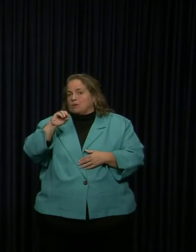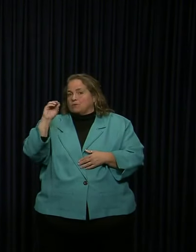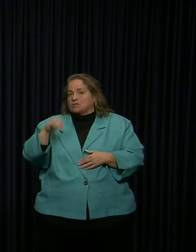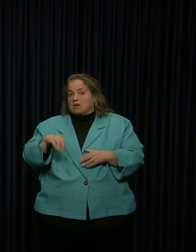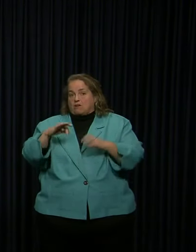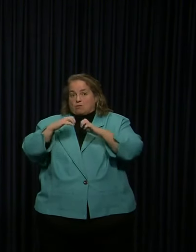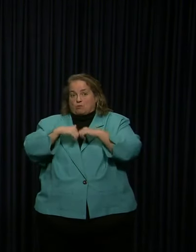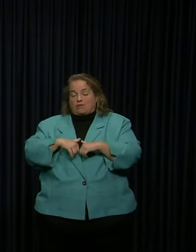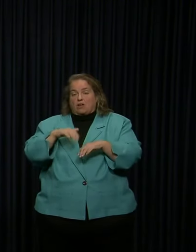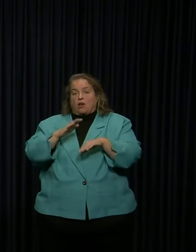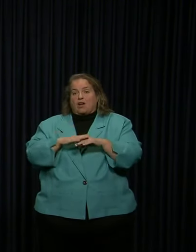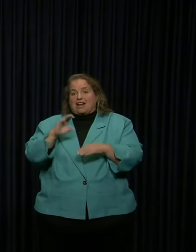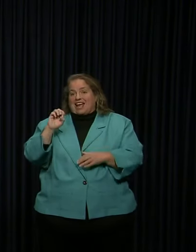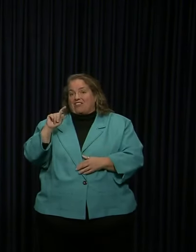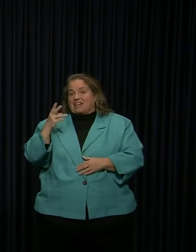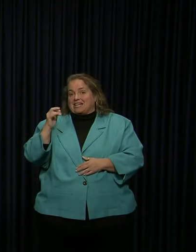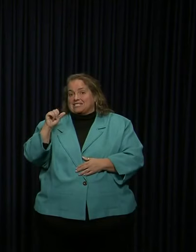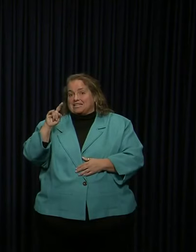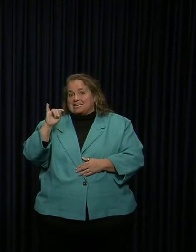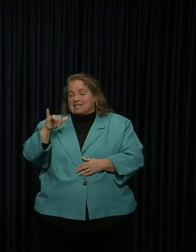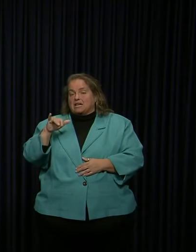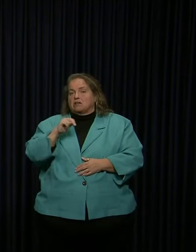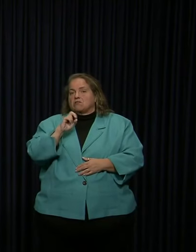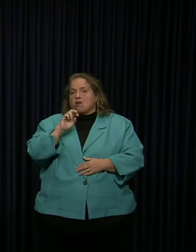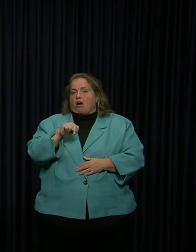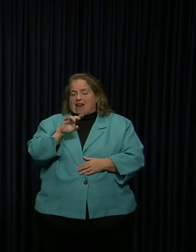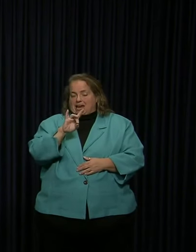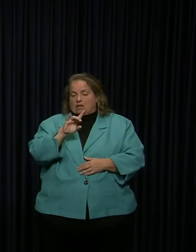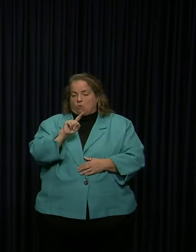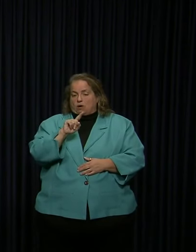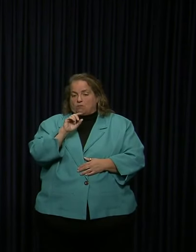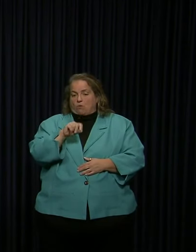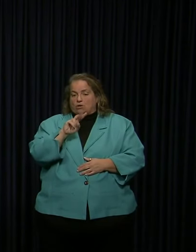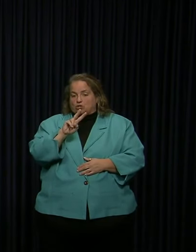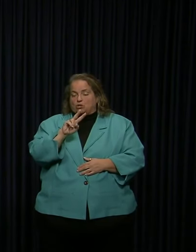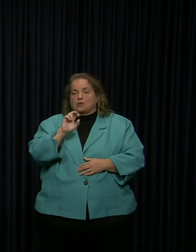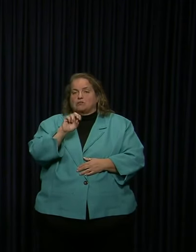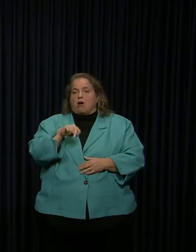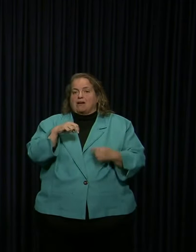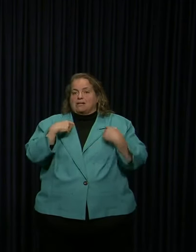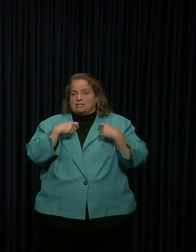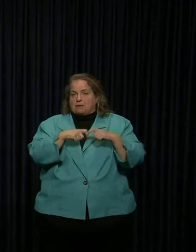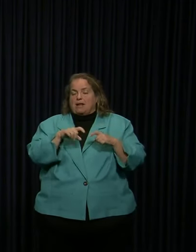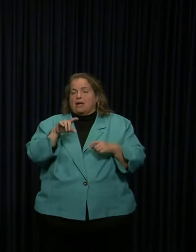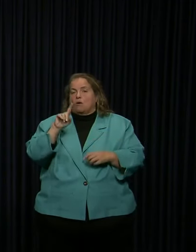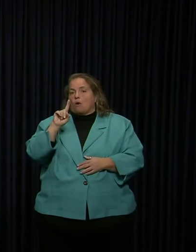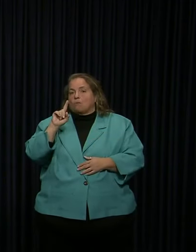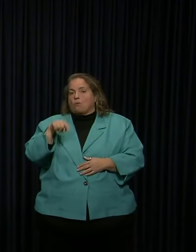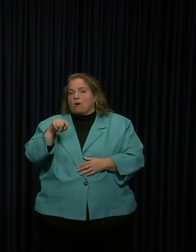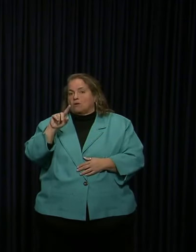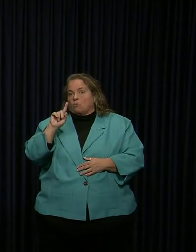REPORT TODAY, HOWEVER, WE WERE ABLE TO DO 139 ADDITIONAL TESTS